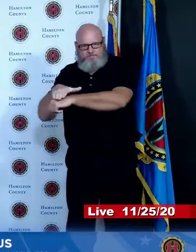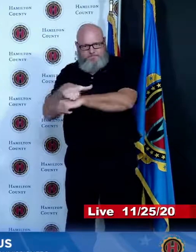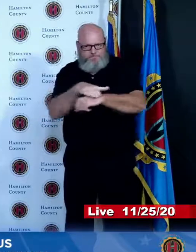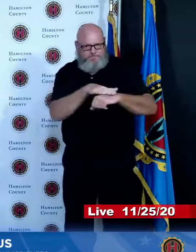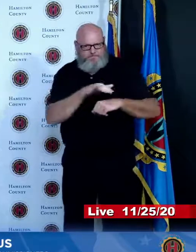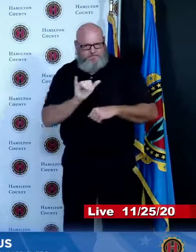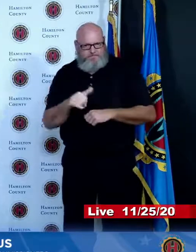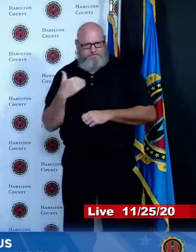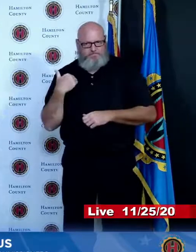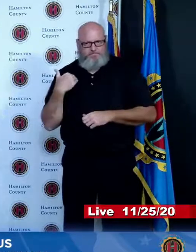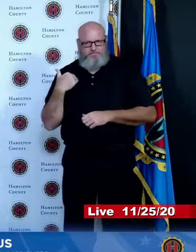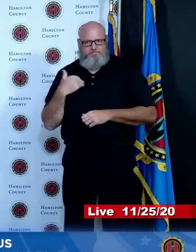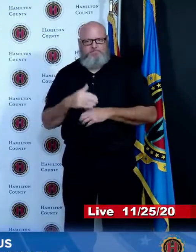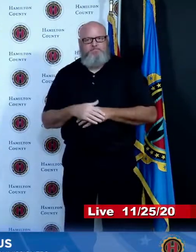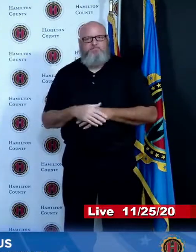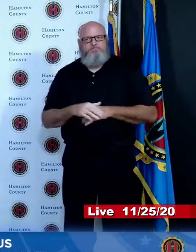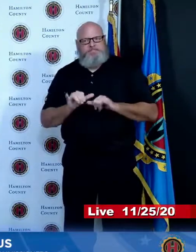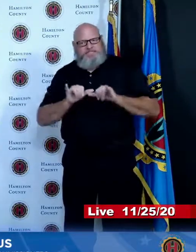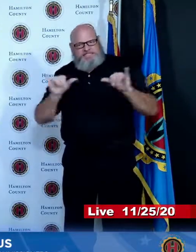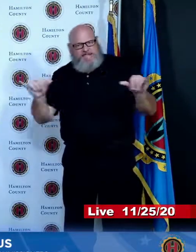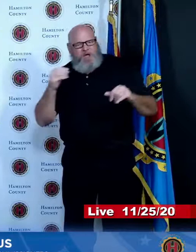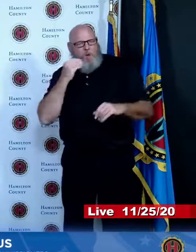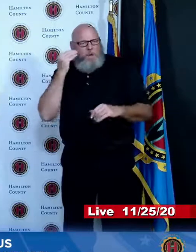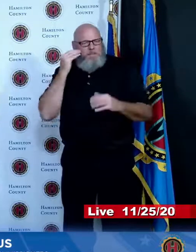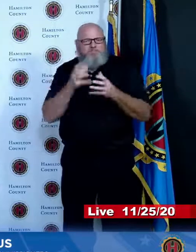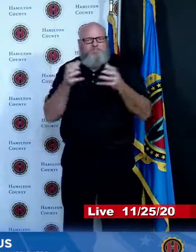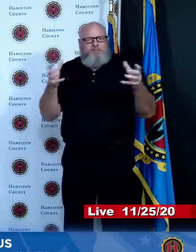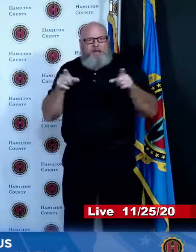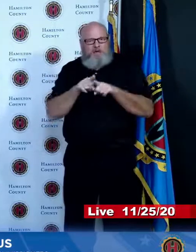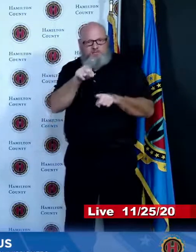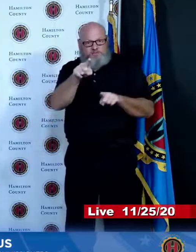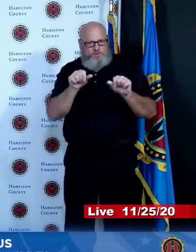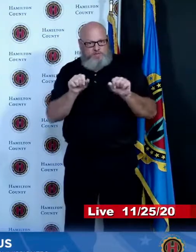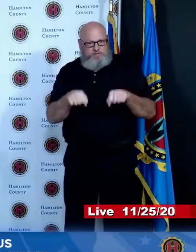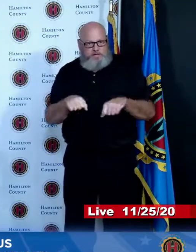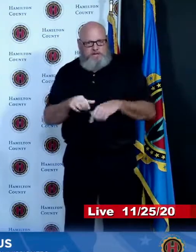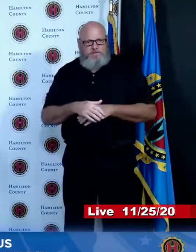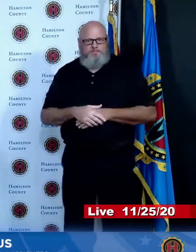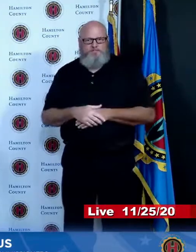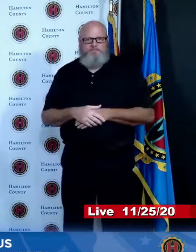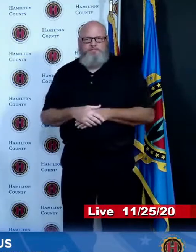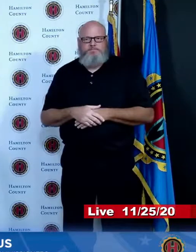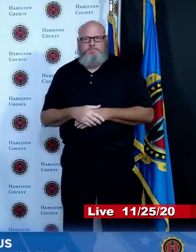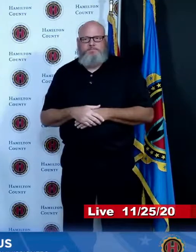to reduce the spread of Covid-19. the county commission then all three of us passed a